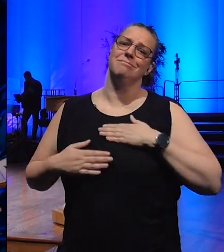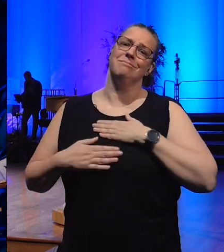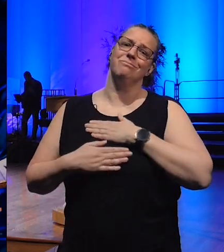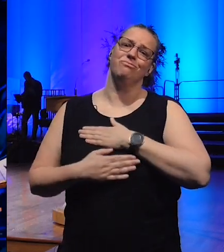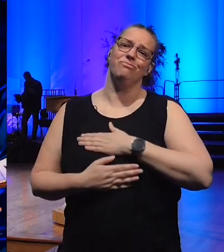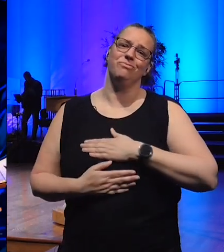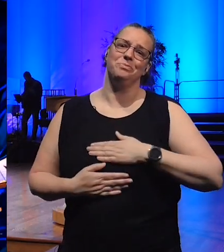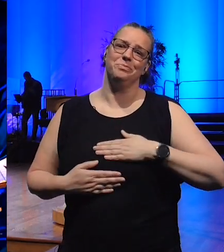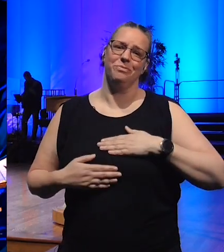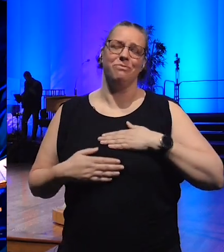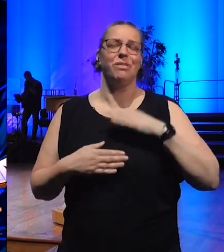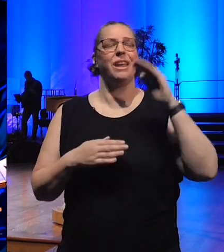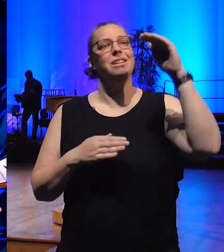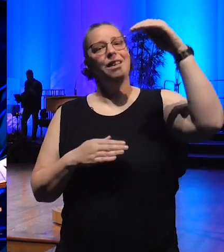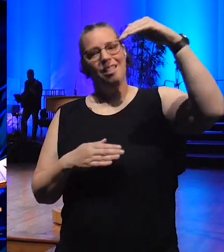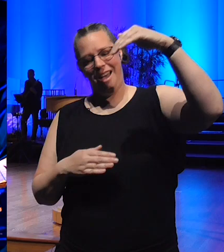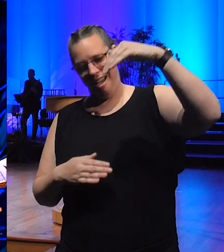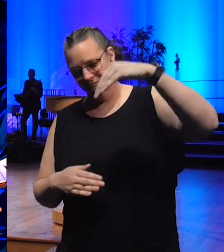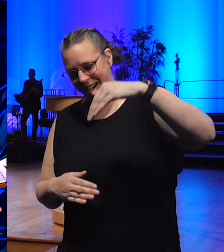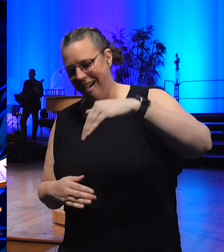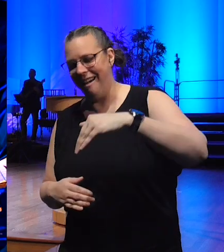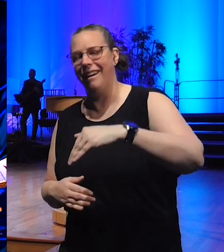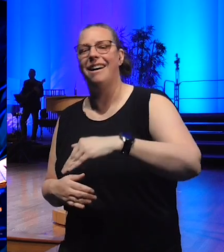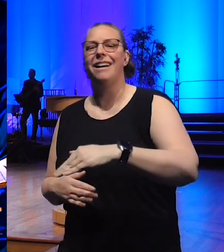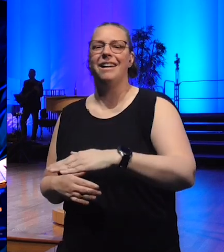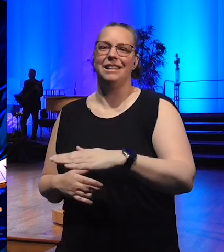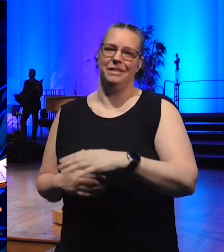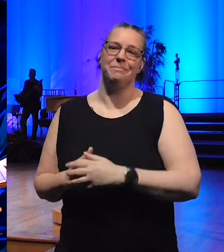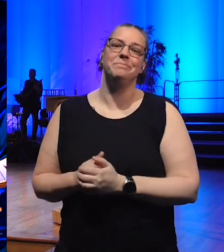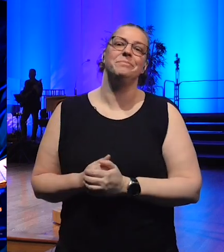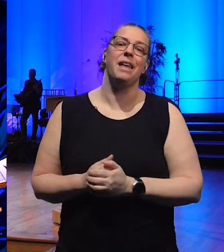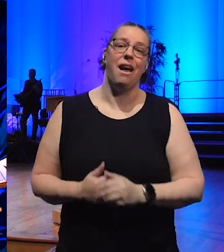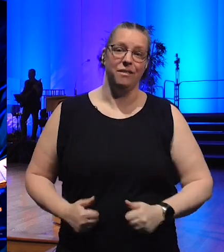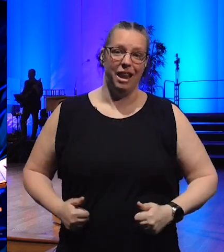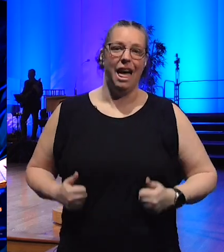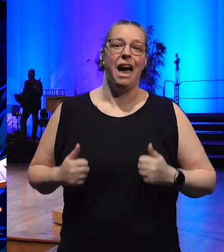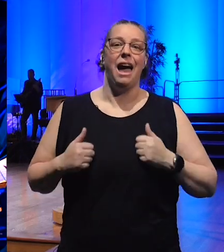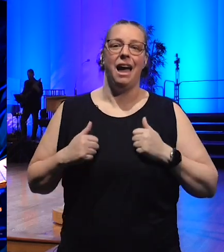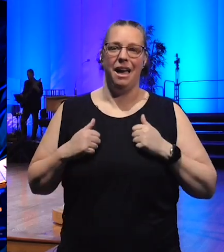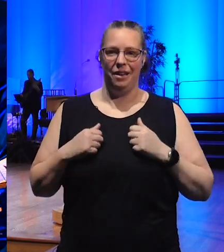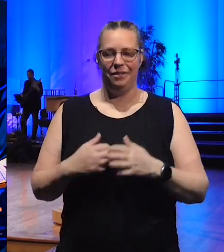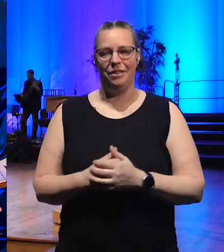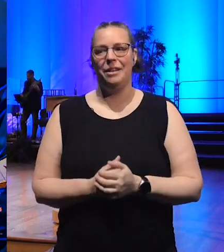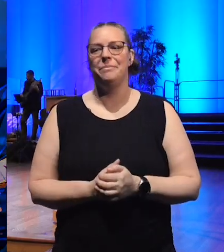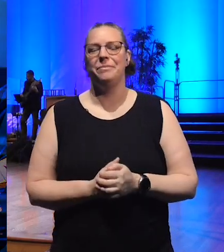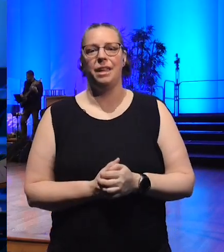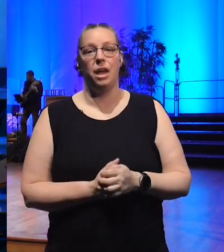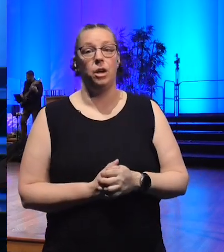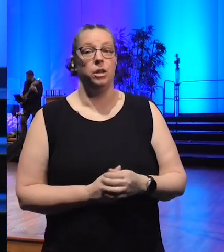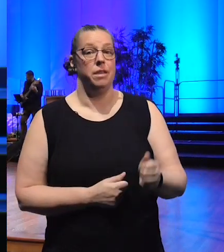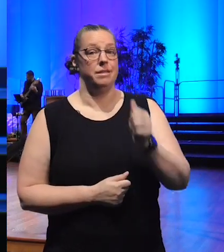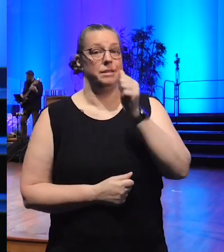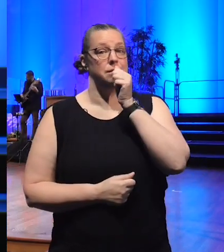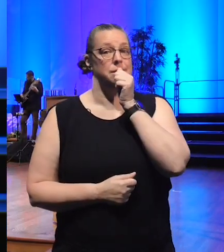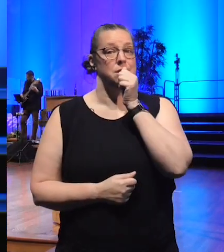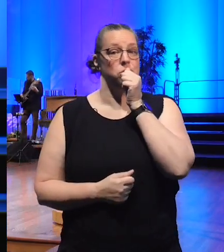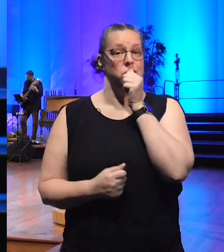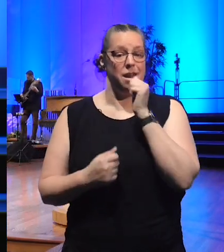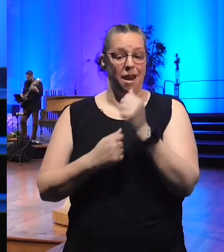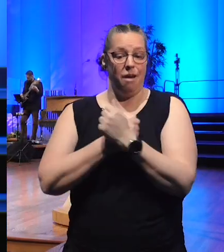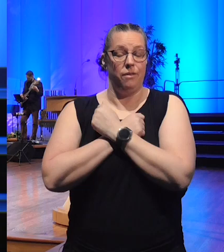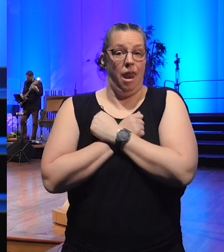well enjoy the ride the secret of Love is in opening up your